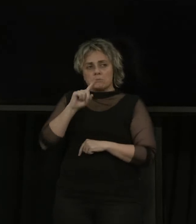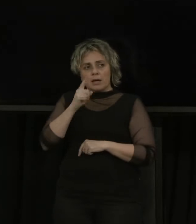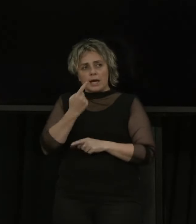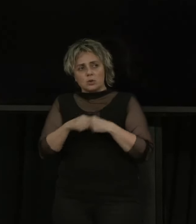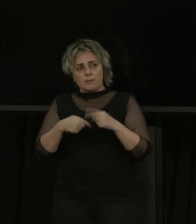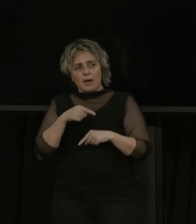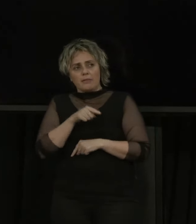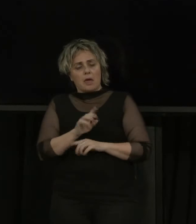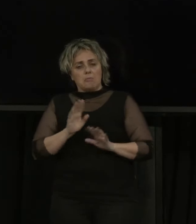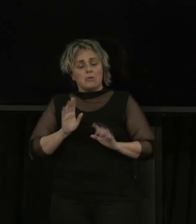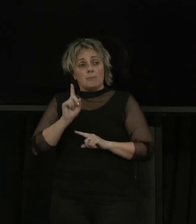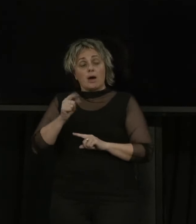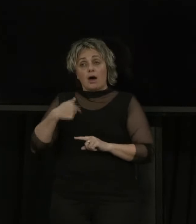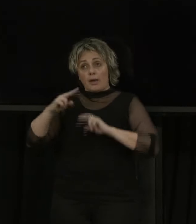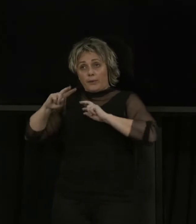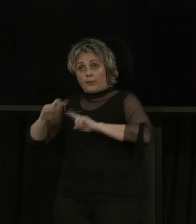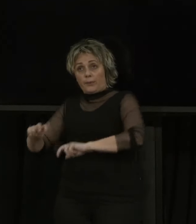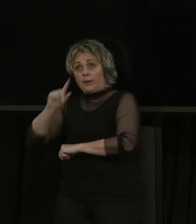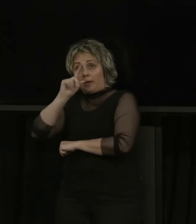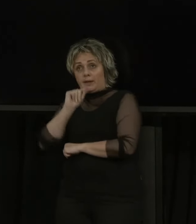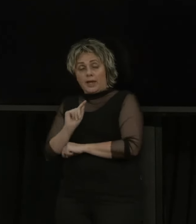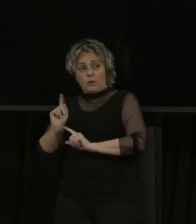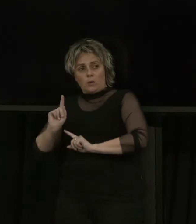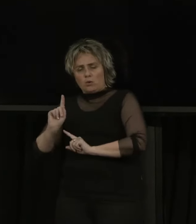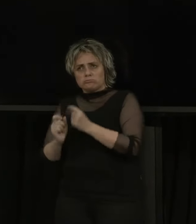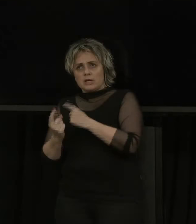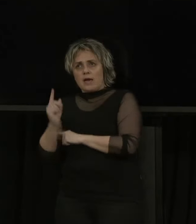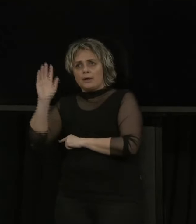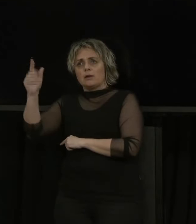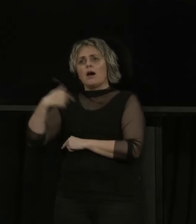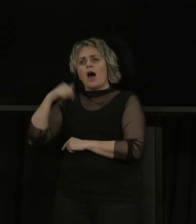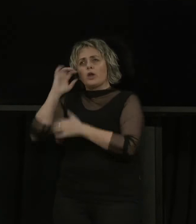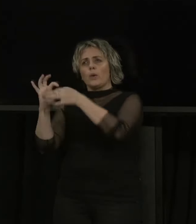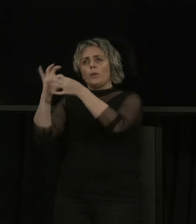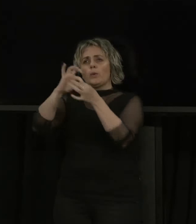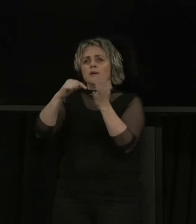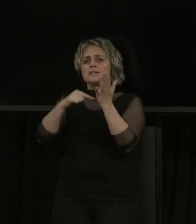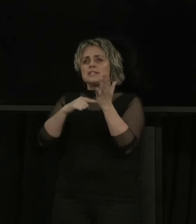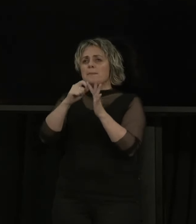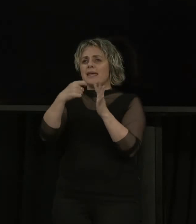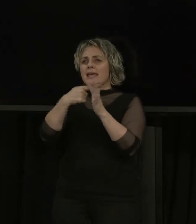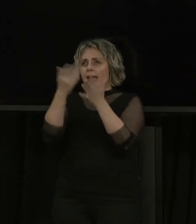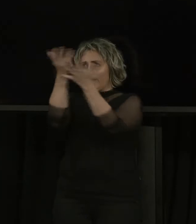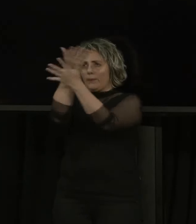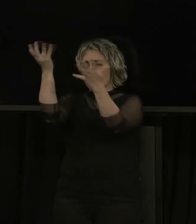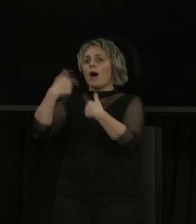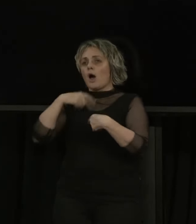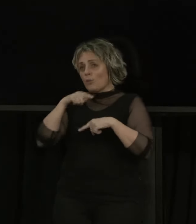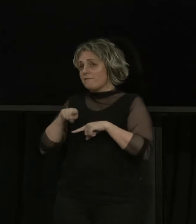I am not familiar with that, the last time I had a discussion we were working closely together. I'd be happy